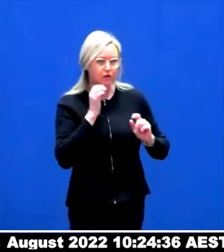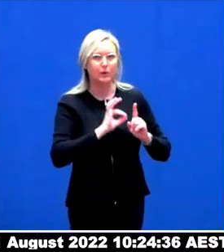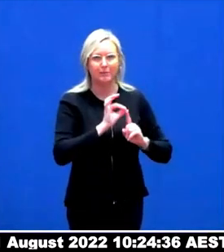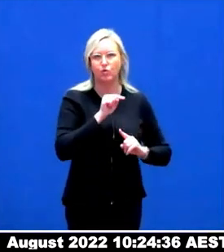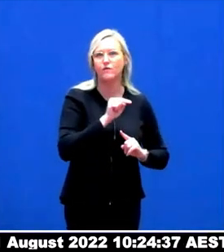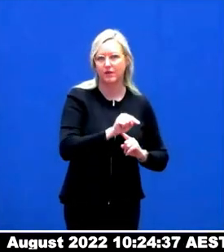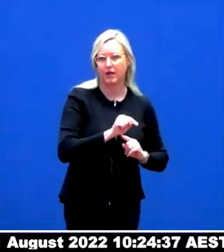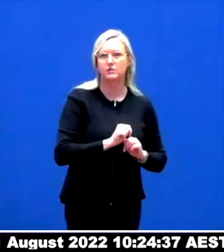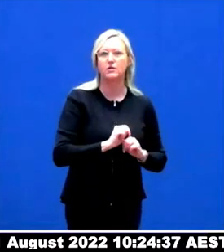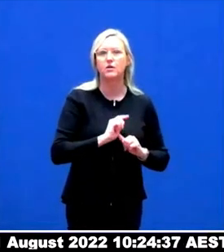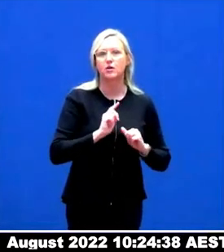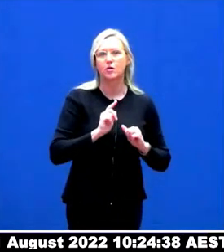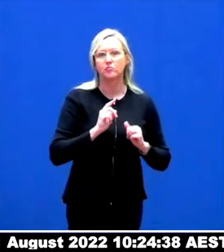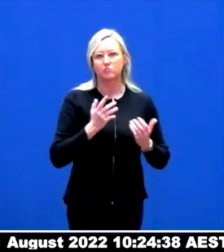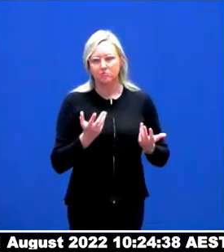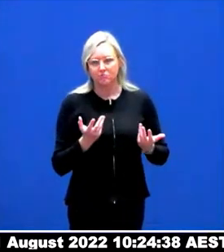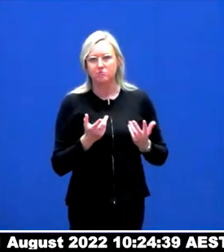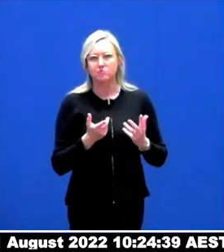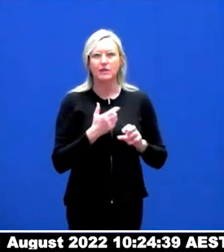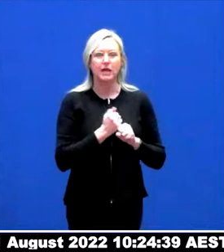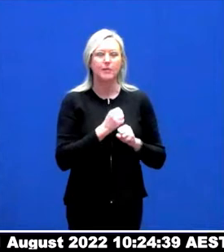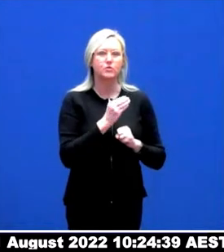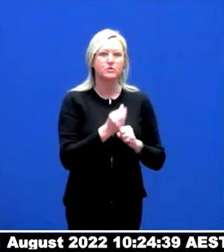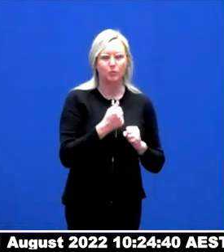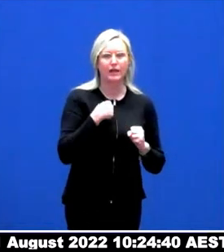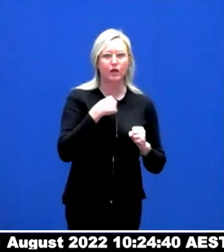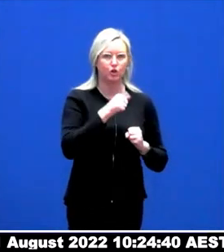on the most recent National Census in 2021 for instance.